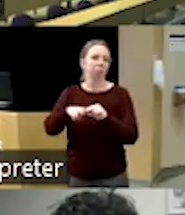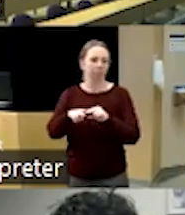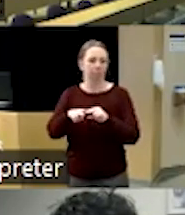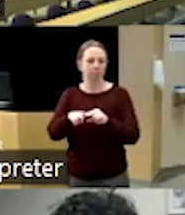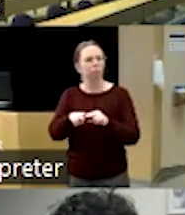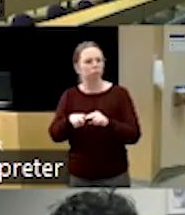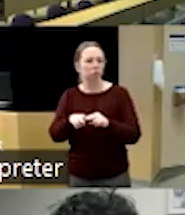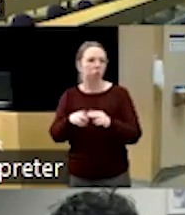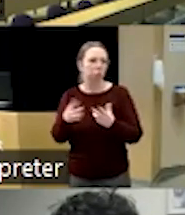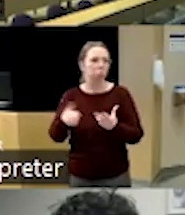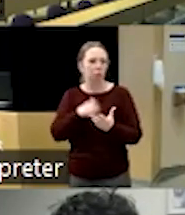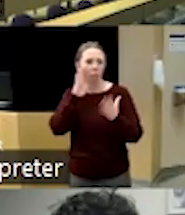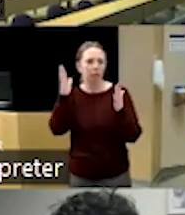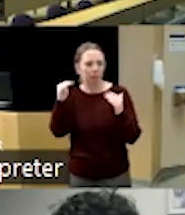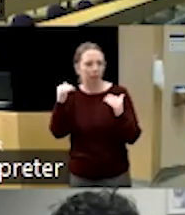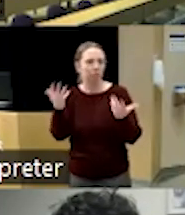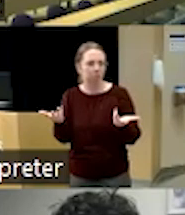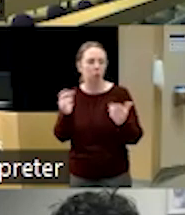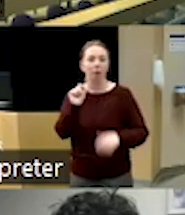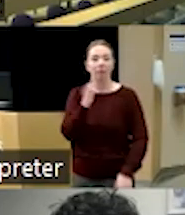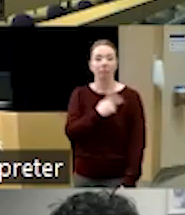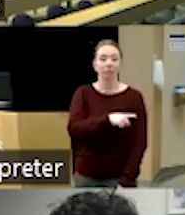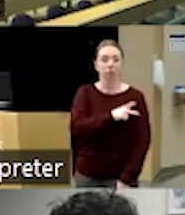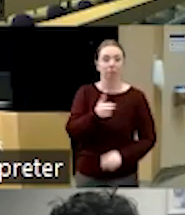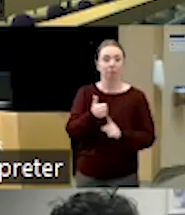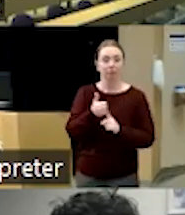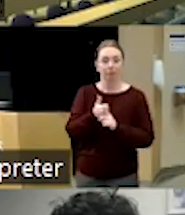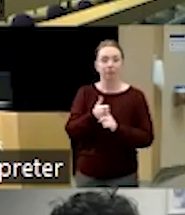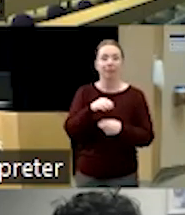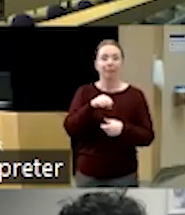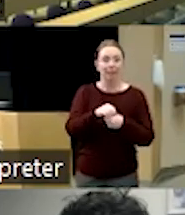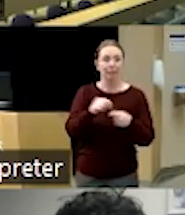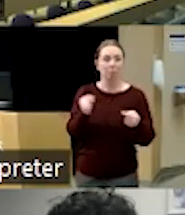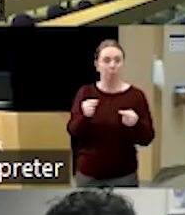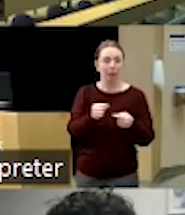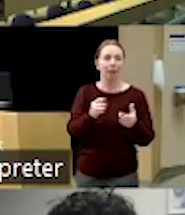expect um so whenever you have a patient in multimodal pain therapy with um with